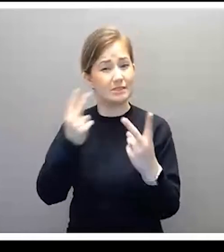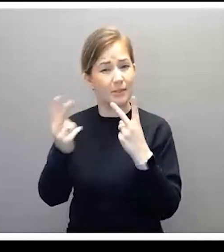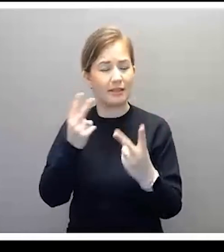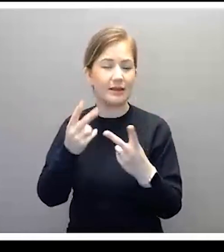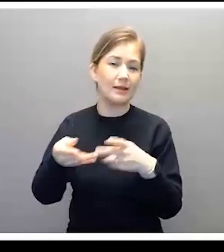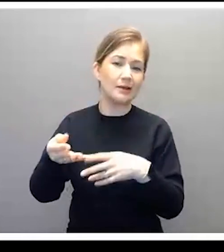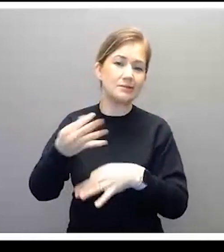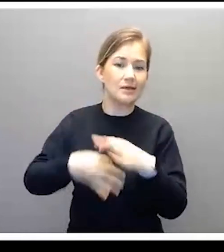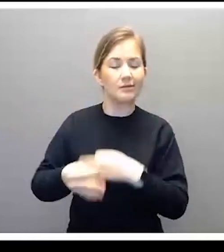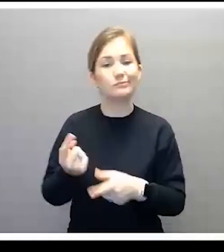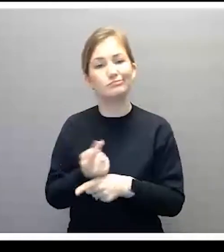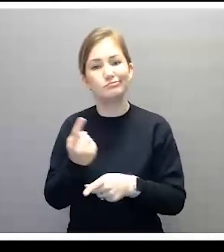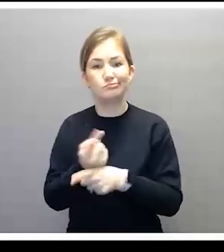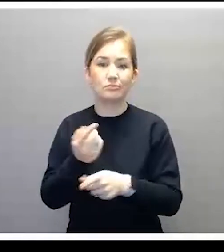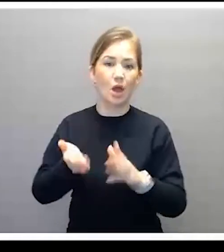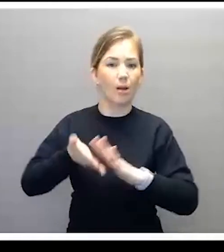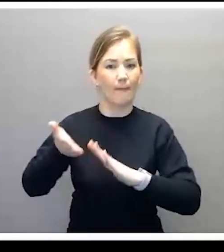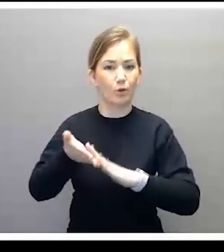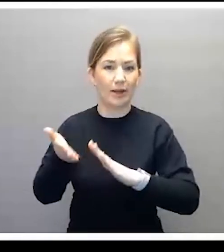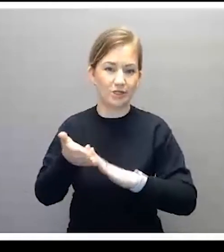kinda operating plane of what's going on.